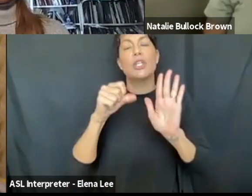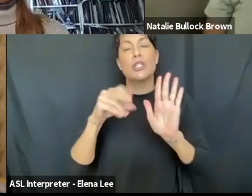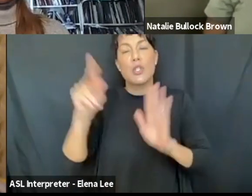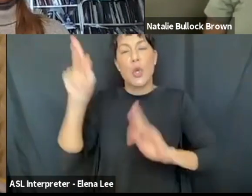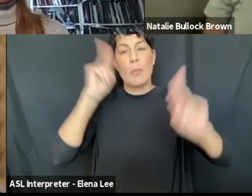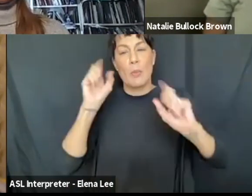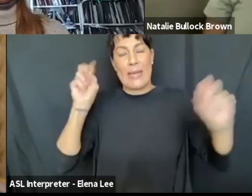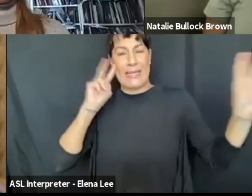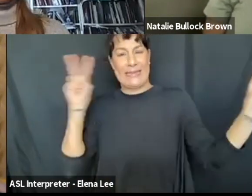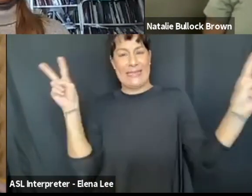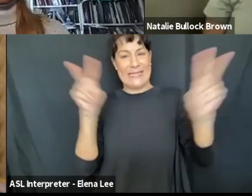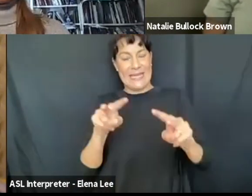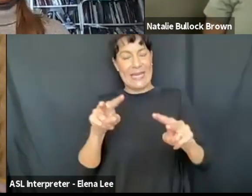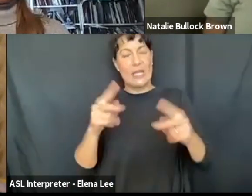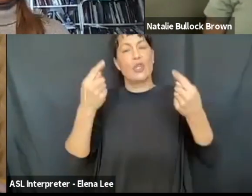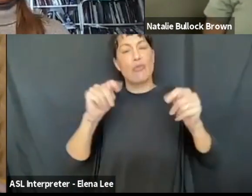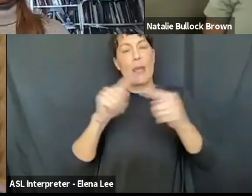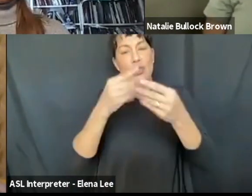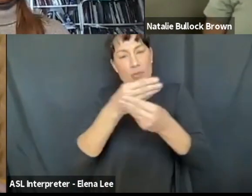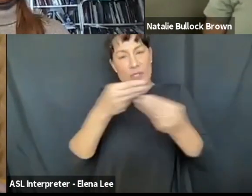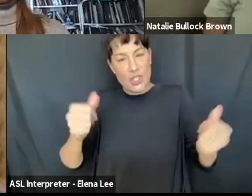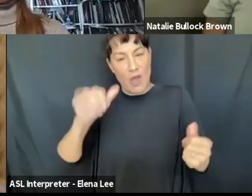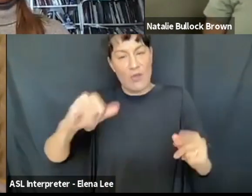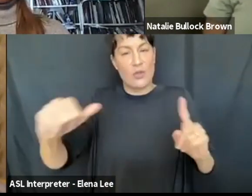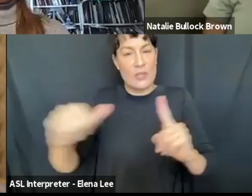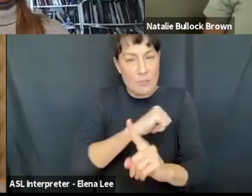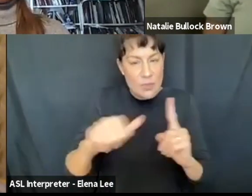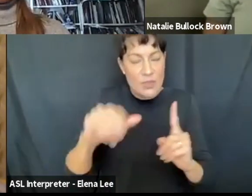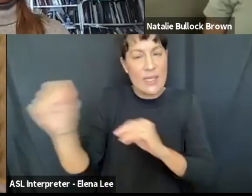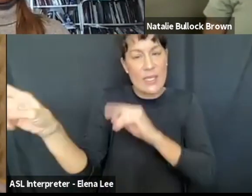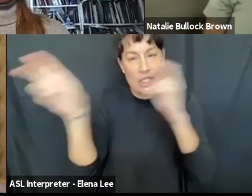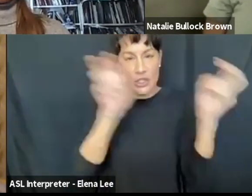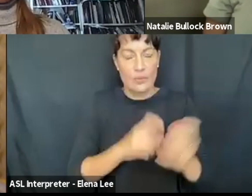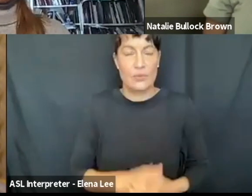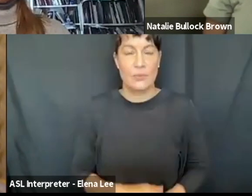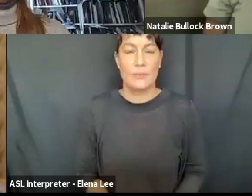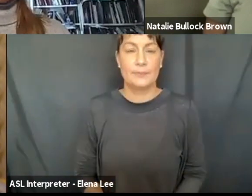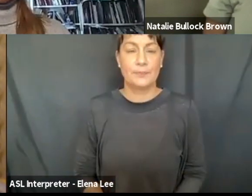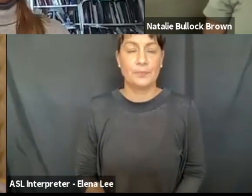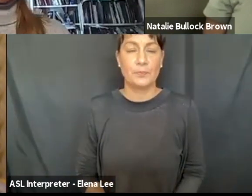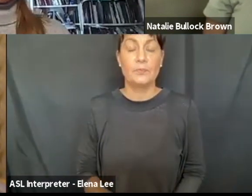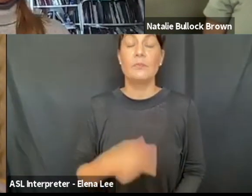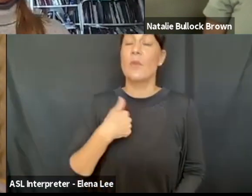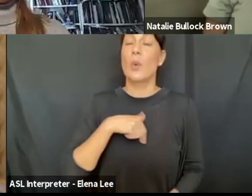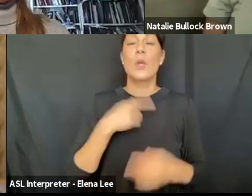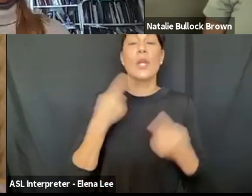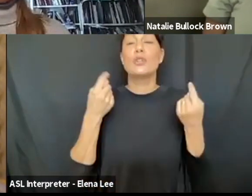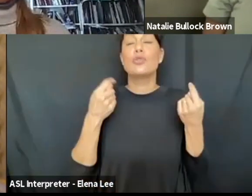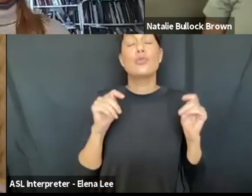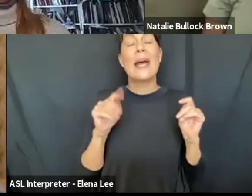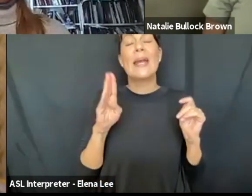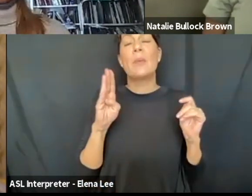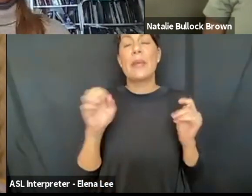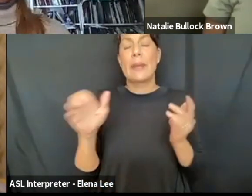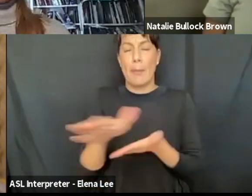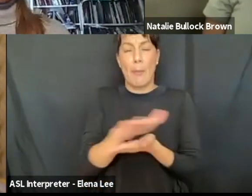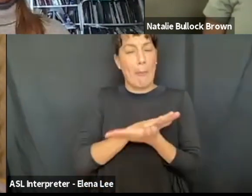to resolve the systemic abuses and issues. But we really try to just be plain and practical and honest